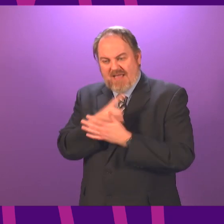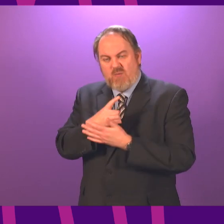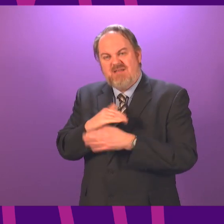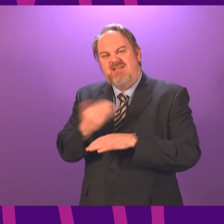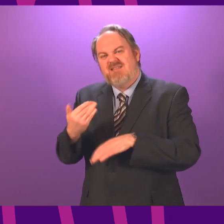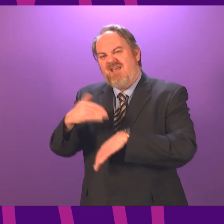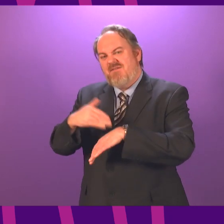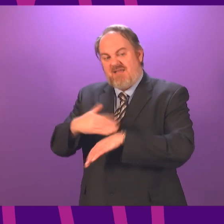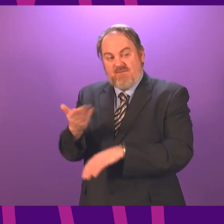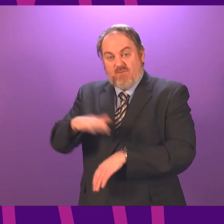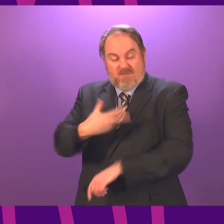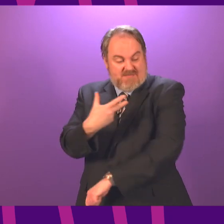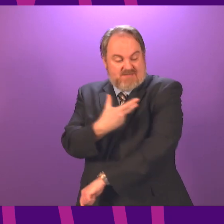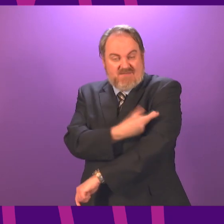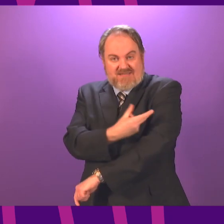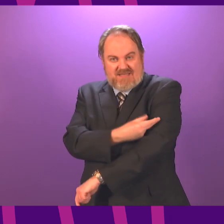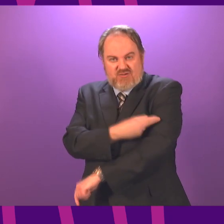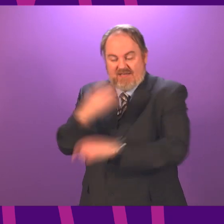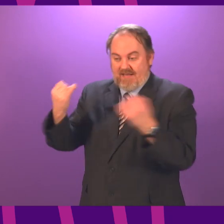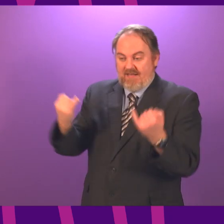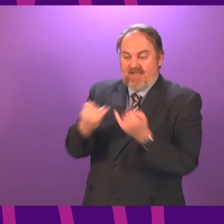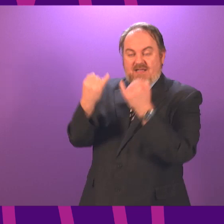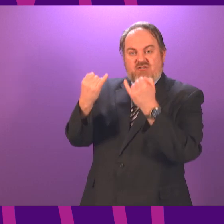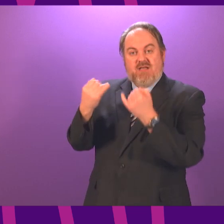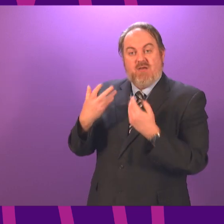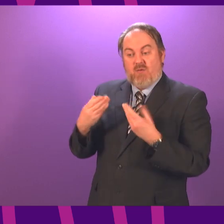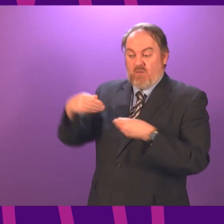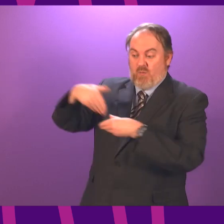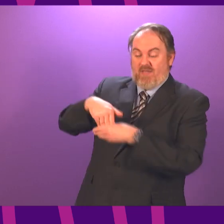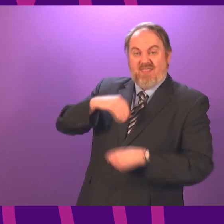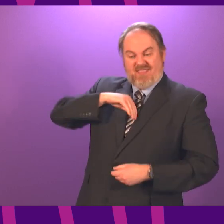general position will be that patients are vaccinated before discharge. There will, in